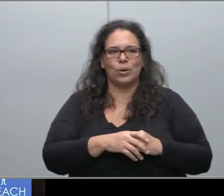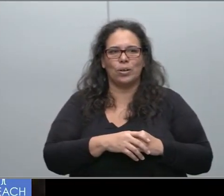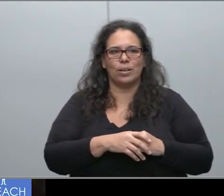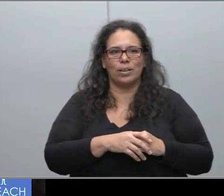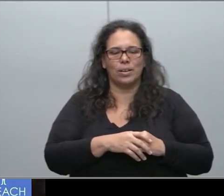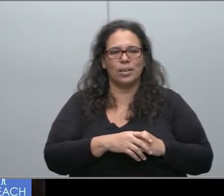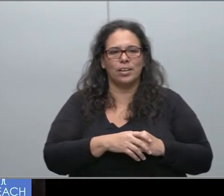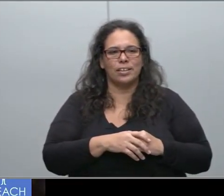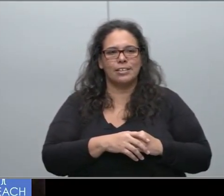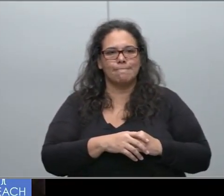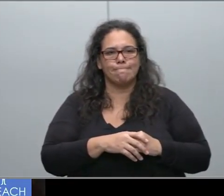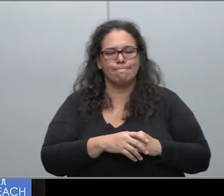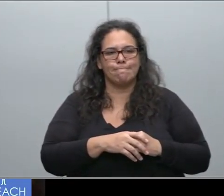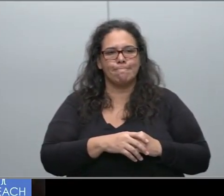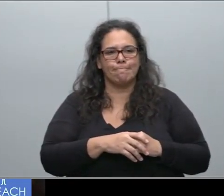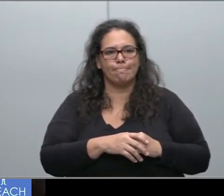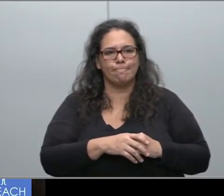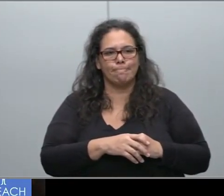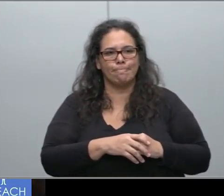So I have to give a shout out for them too.